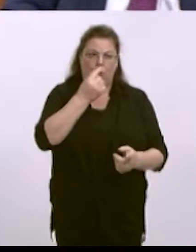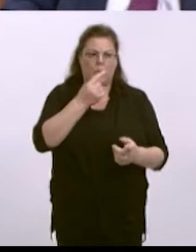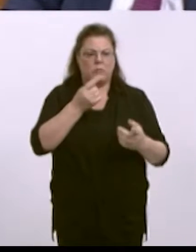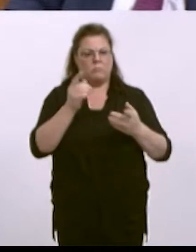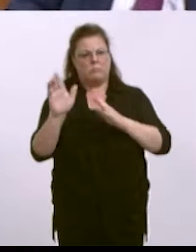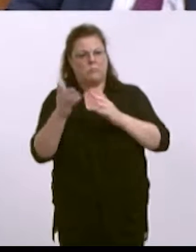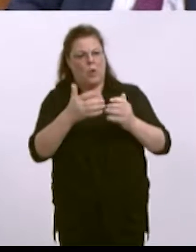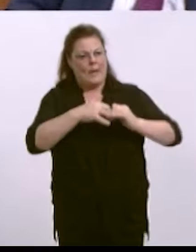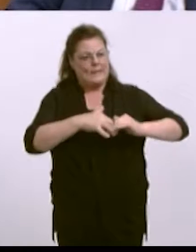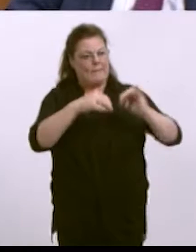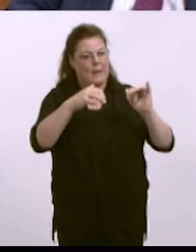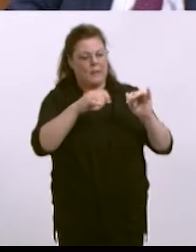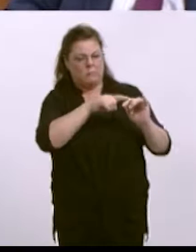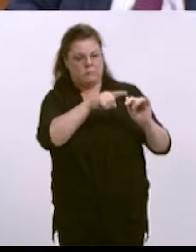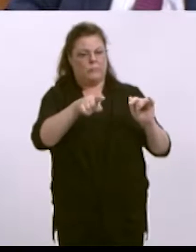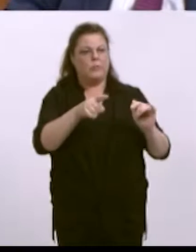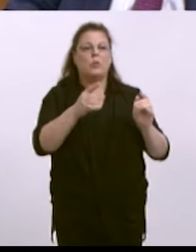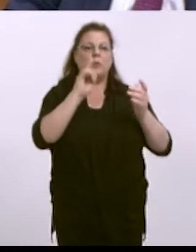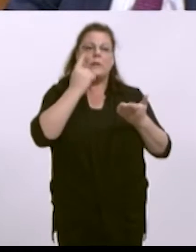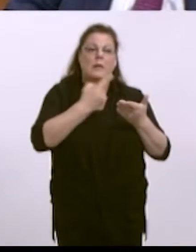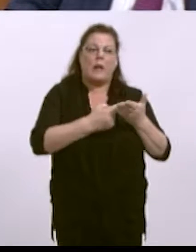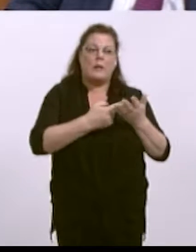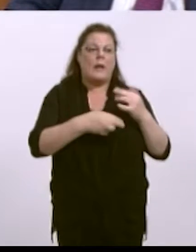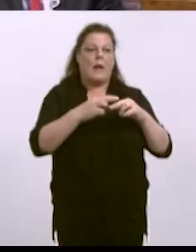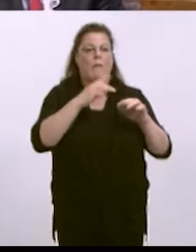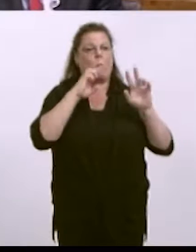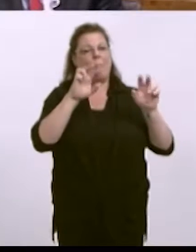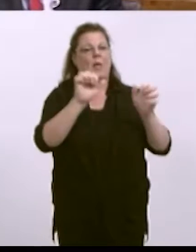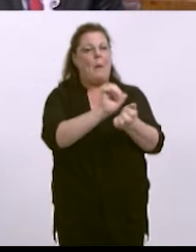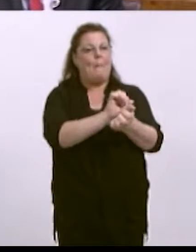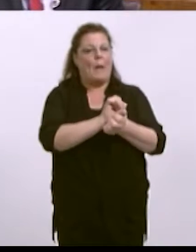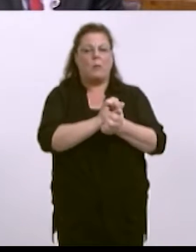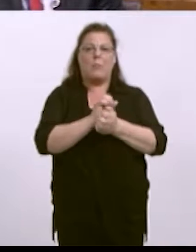the opportunity to decide whether it should be bound by EU law in the future, because,